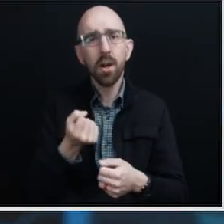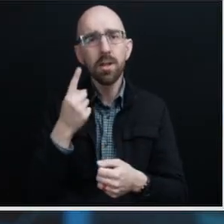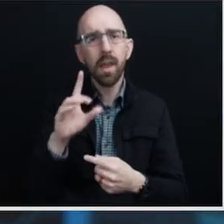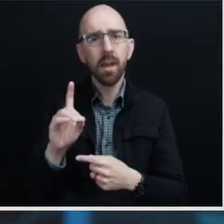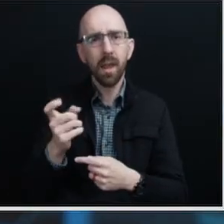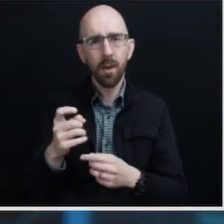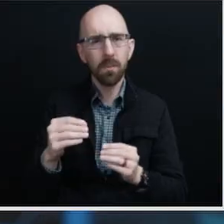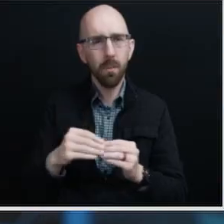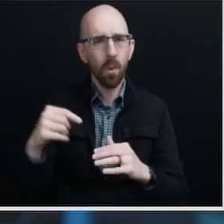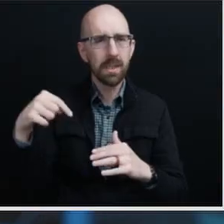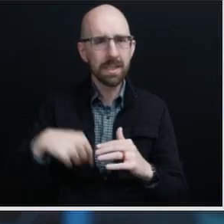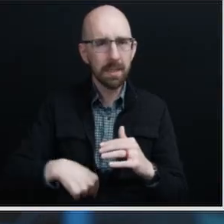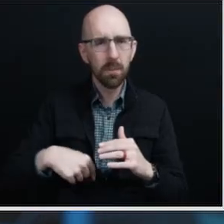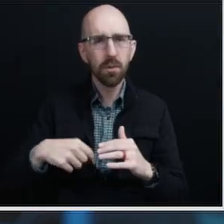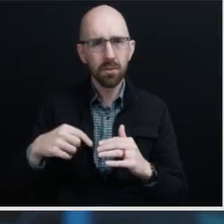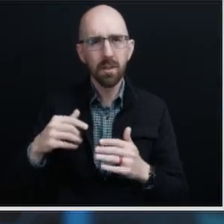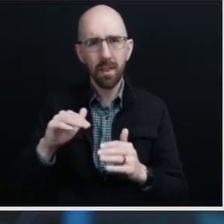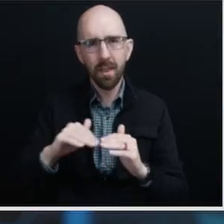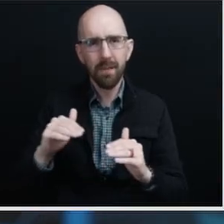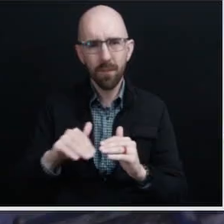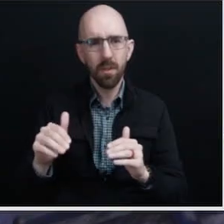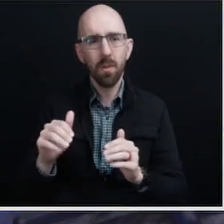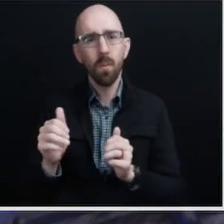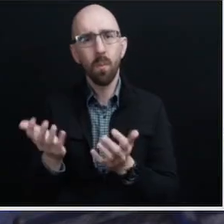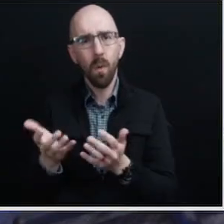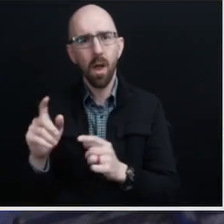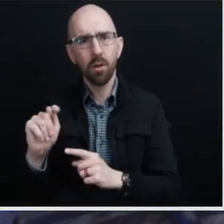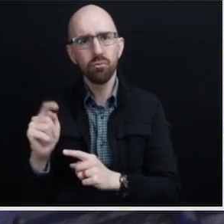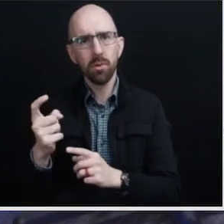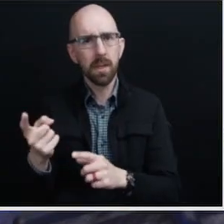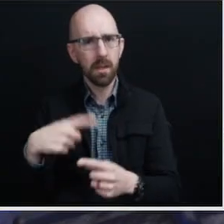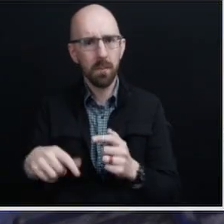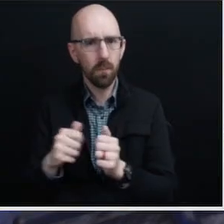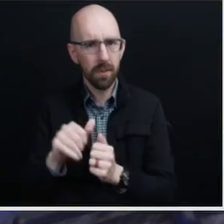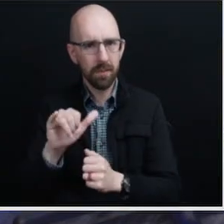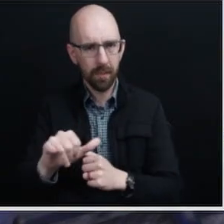and then what treatments associated with that. Well, be sure to ask your questions. Use the chat